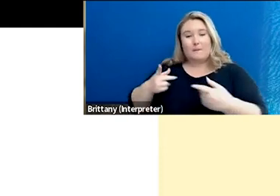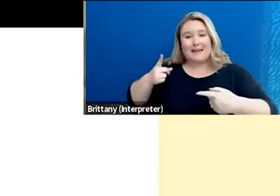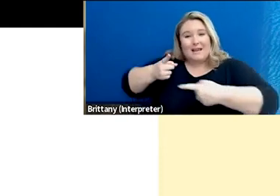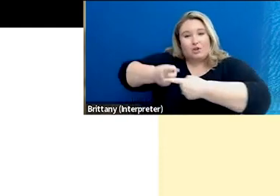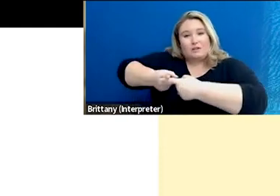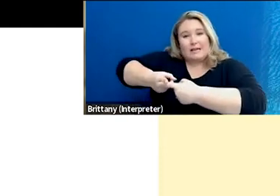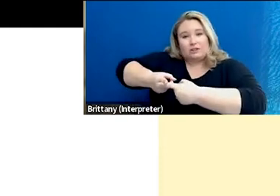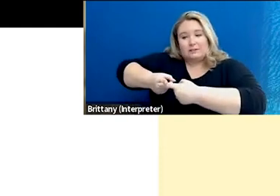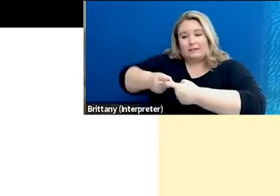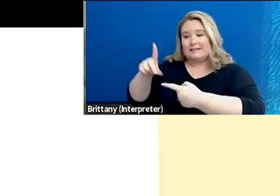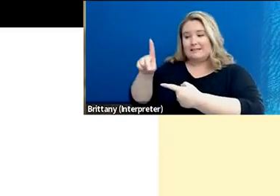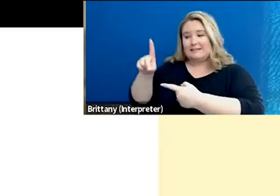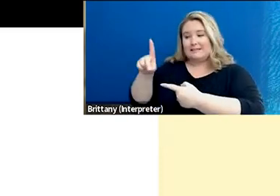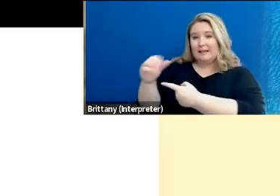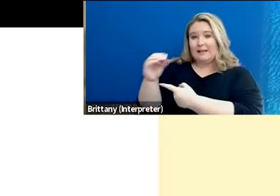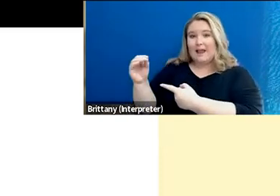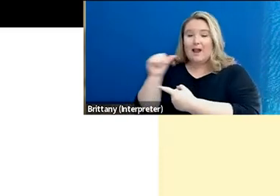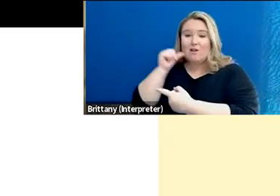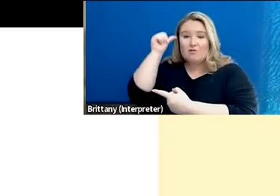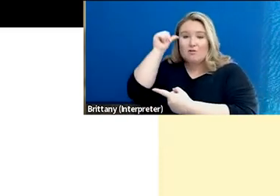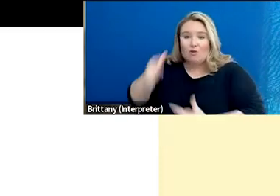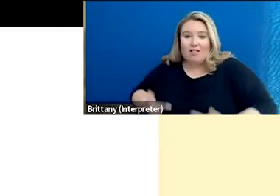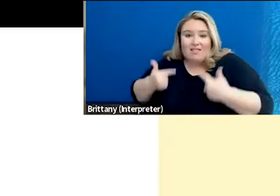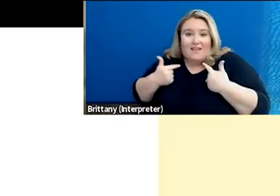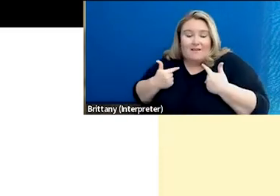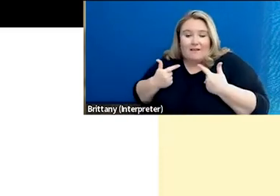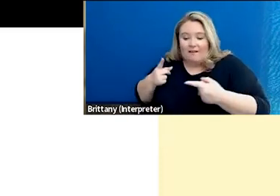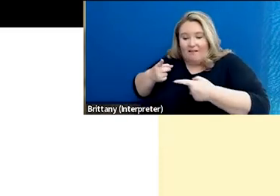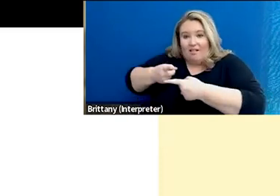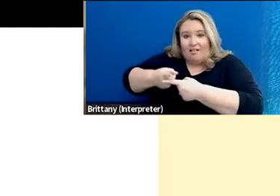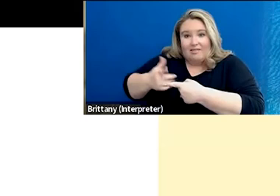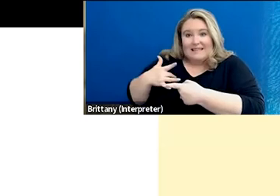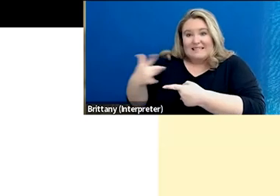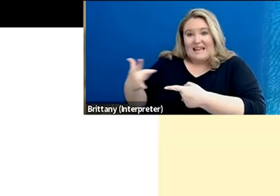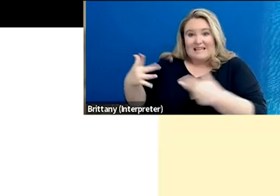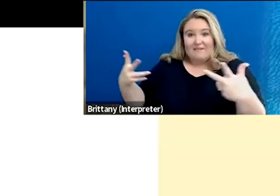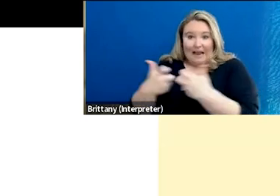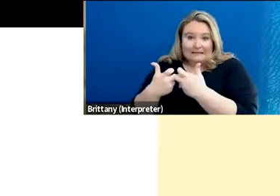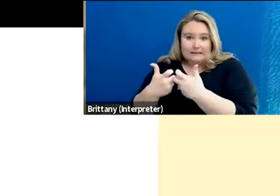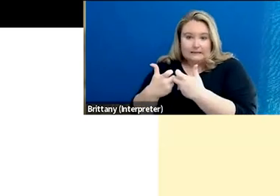tend to have higher rates of accidents. So how can we design those streets to be safer?